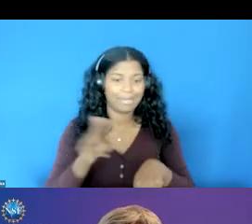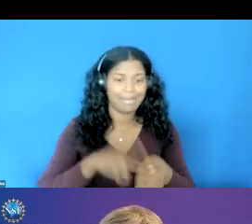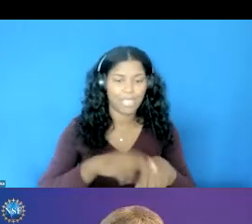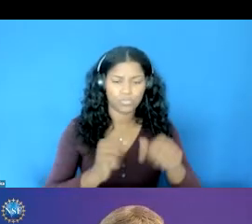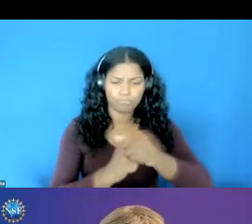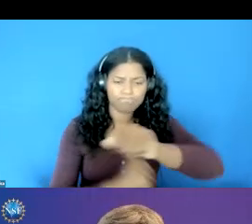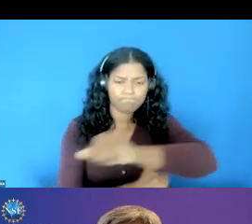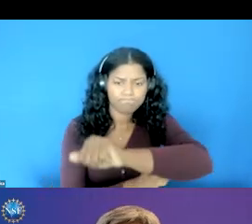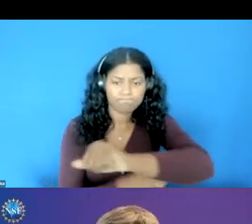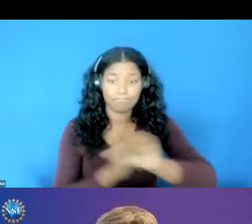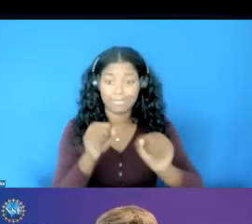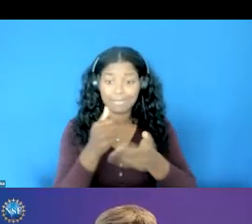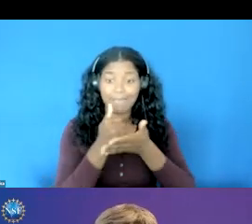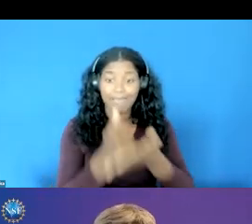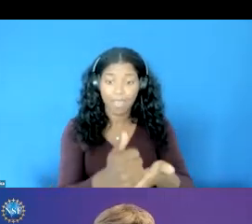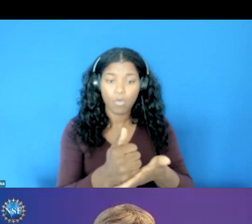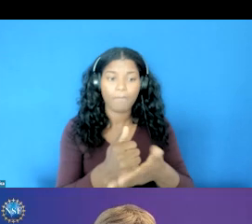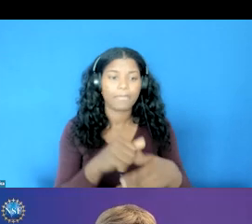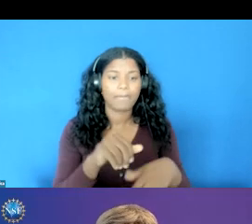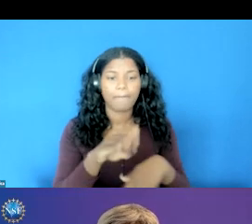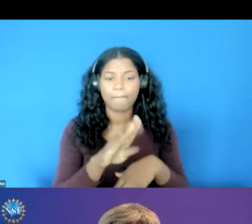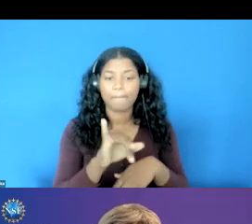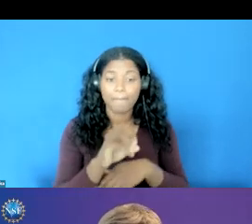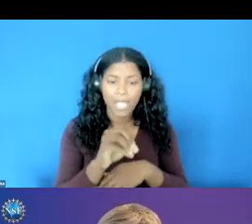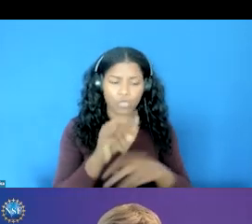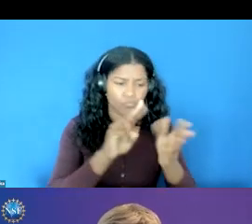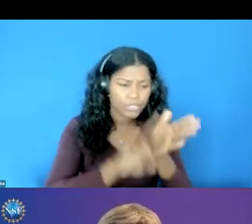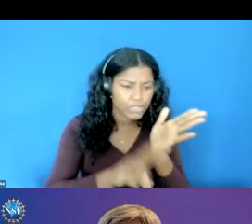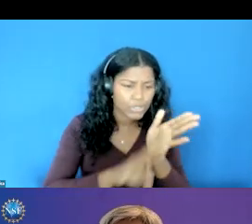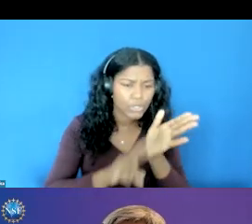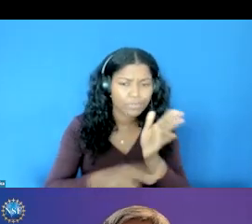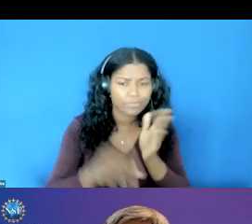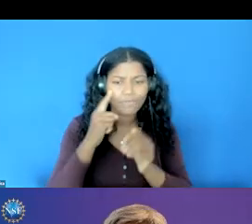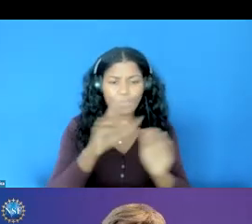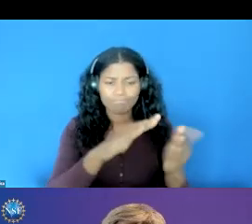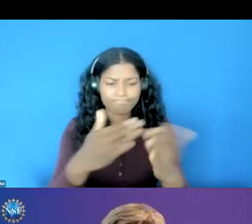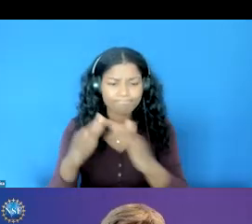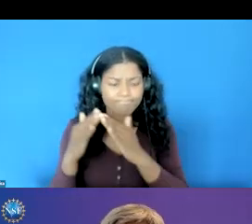that advances fundamental biological research for societal benefit now and in the future.